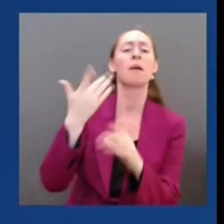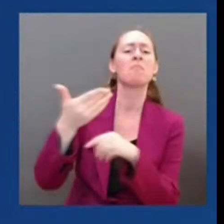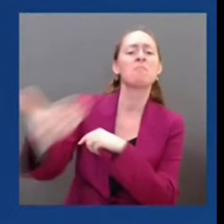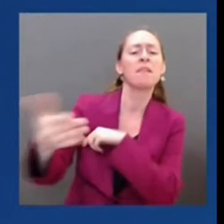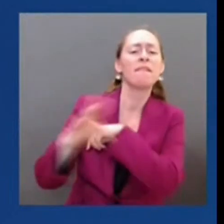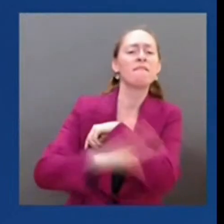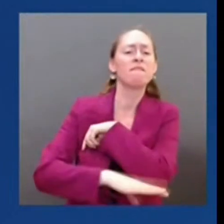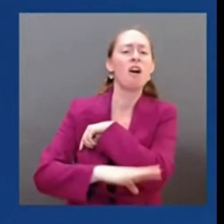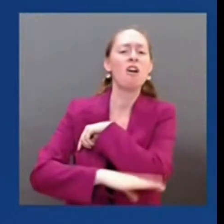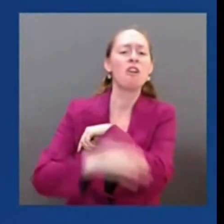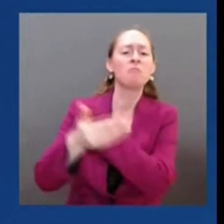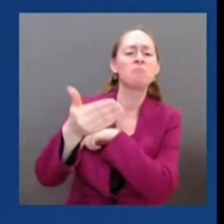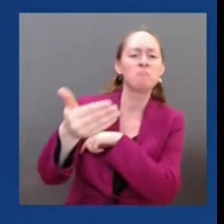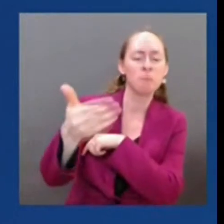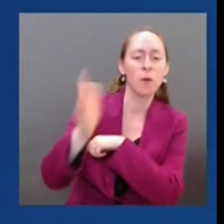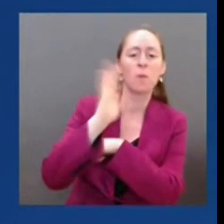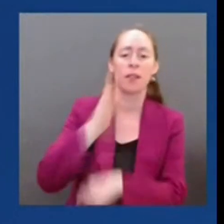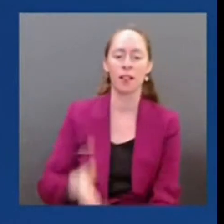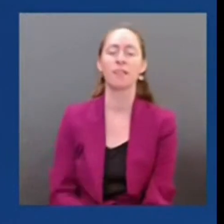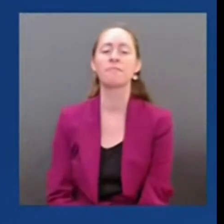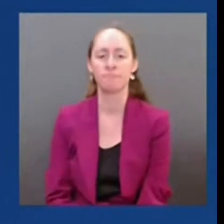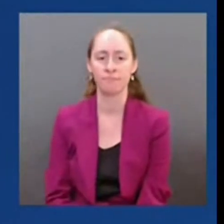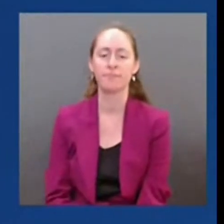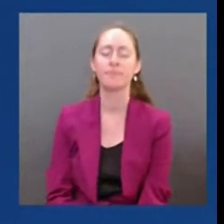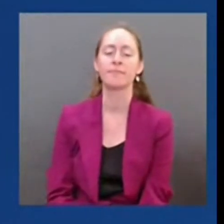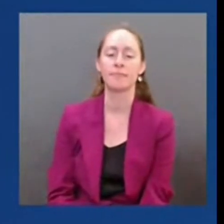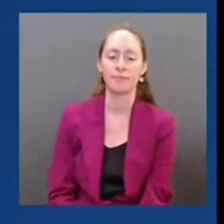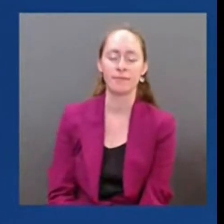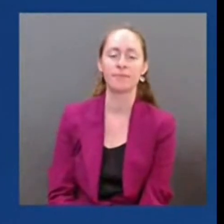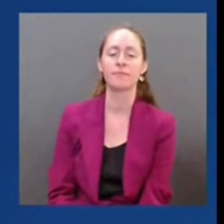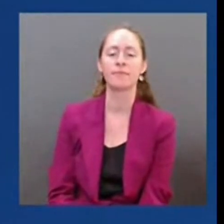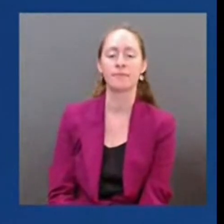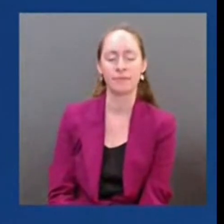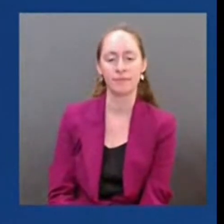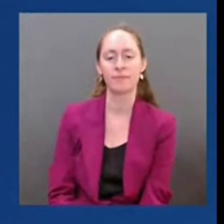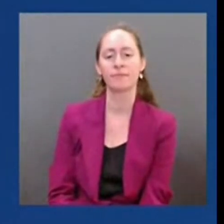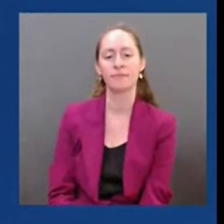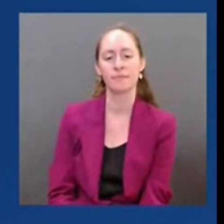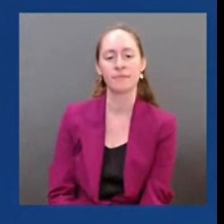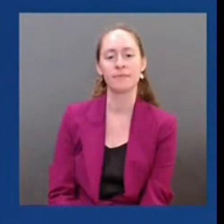START THINKING ABOUT THIS. AND IN FACT, WE HAVE BEEN BE --